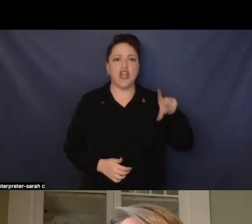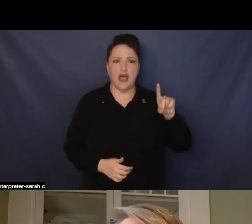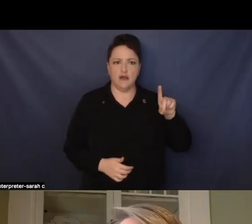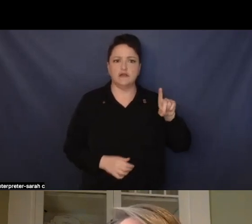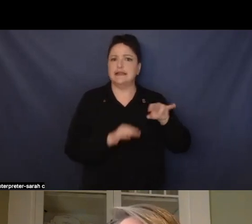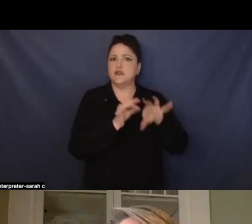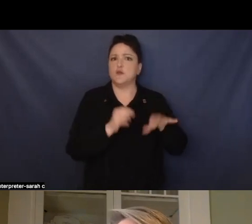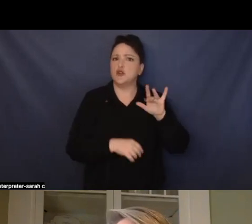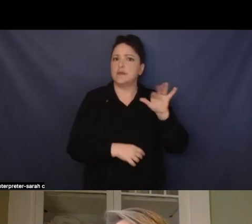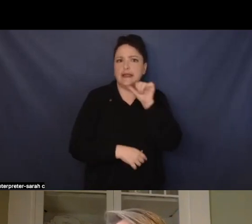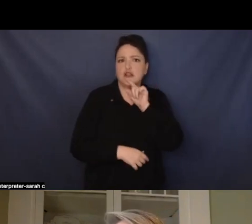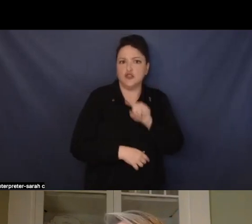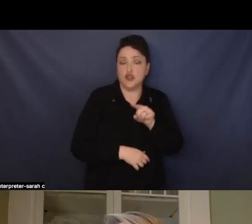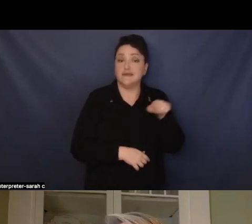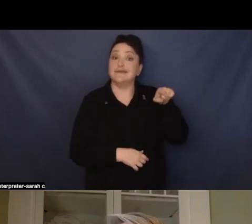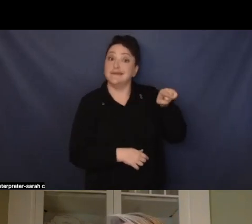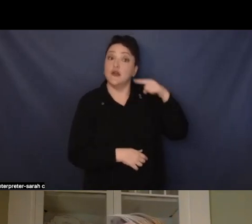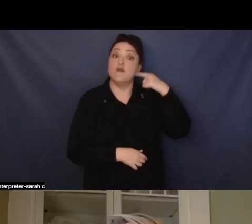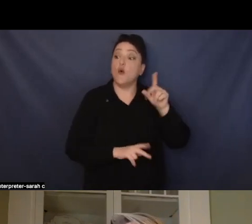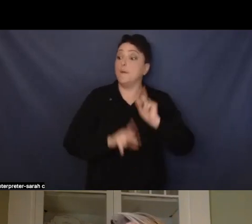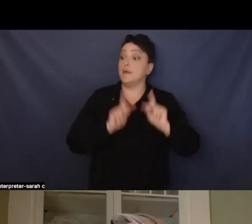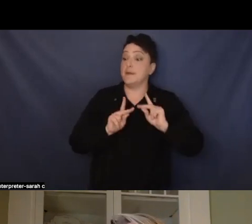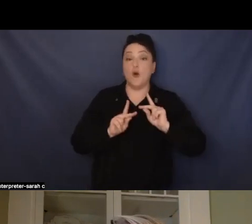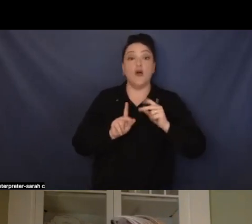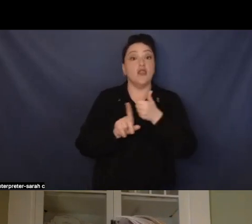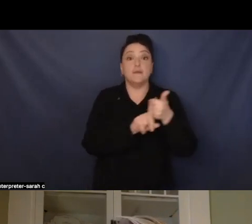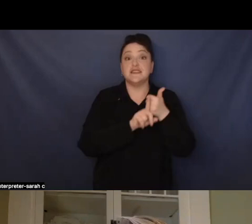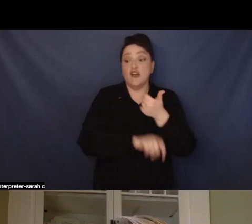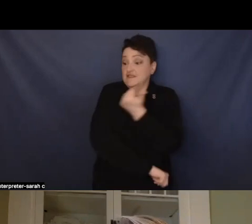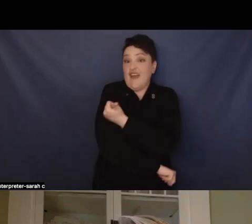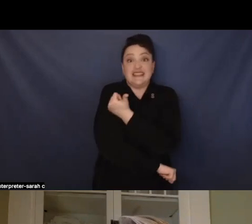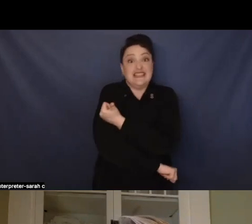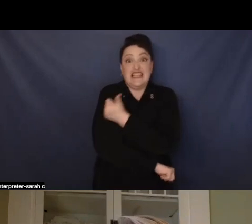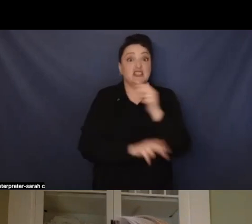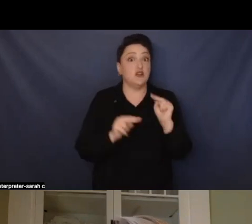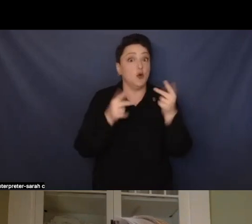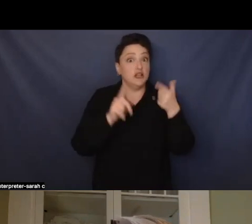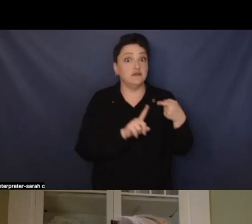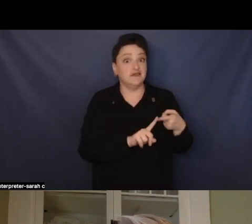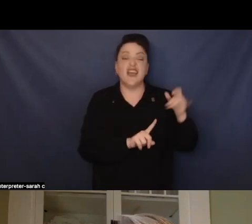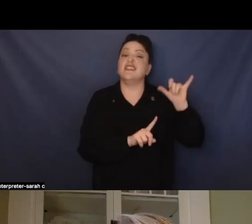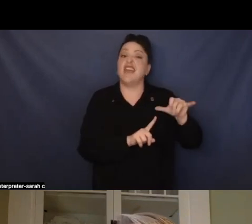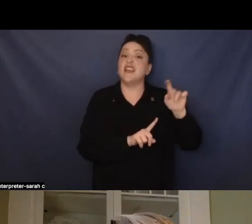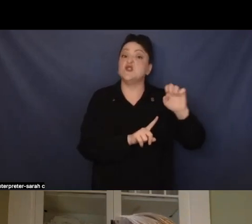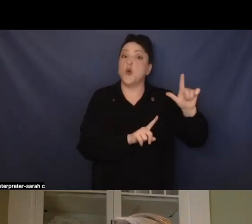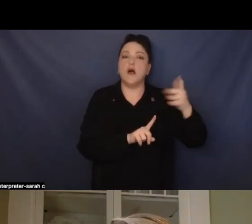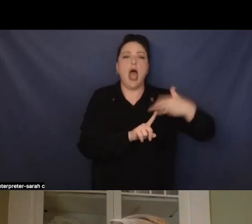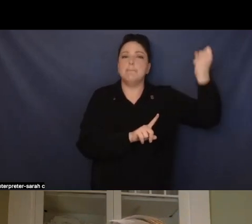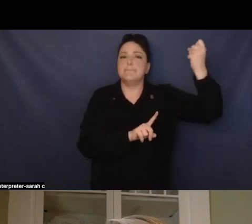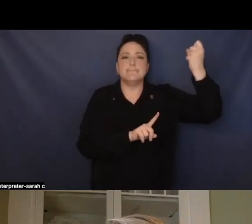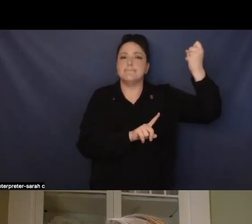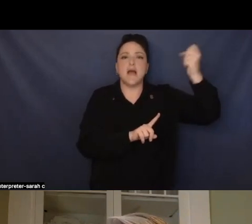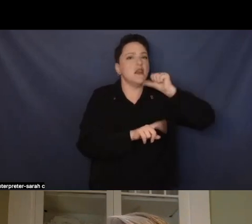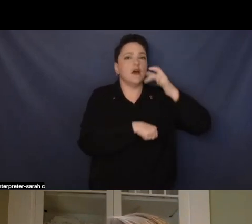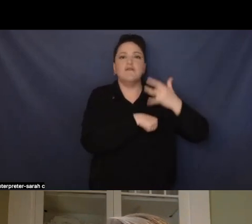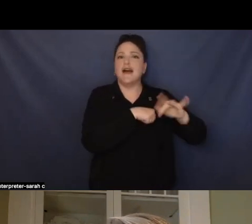the vaccines. That tool has been removed from the market. So it was found to be ineffective.